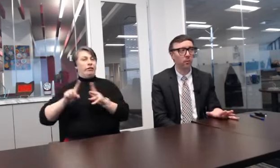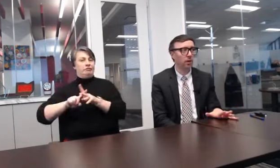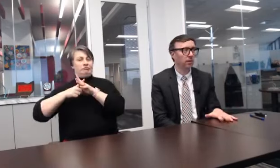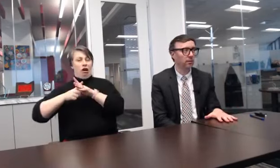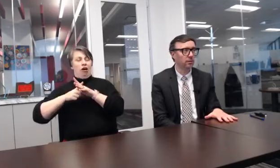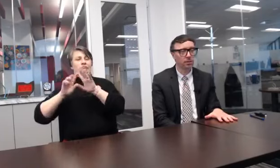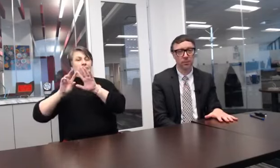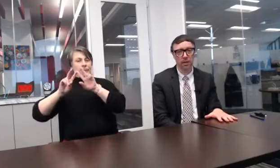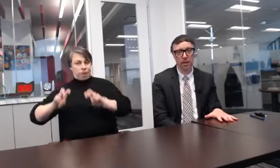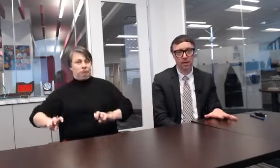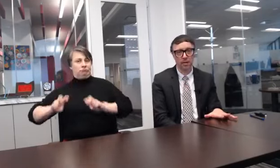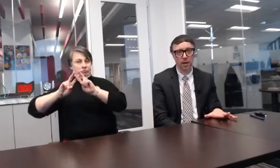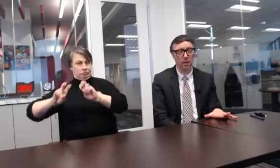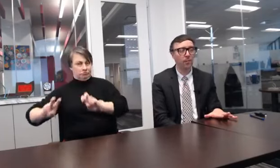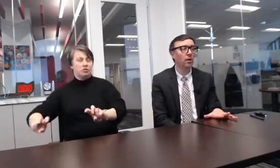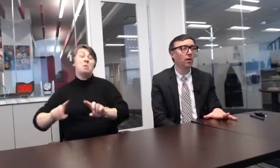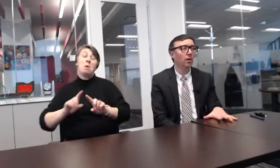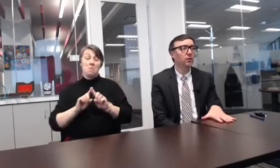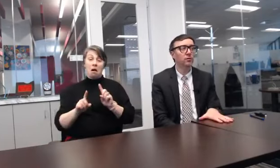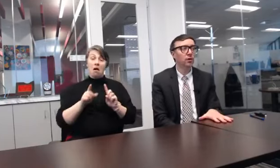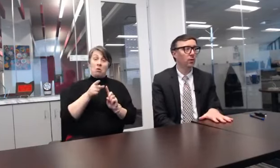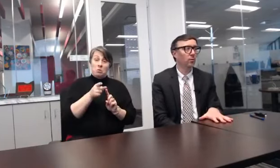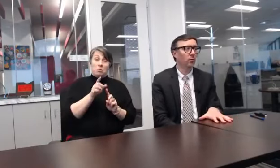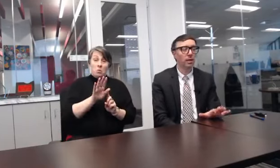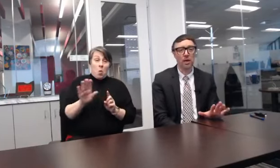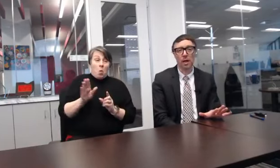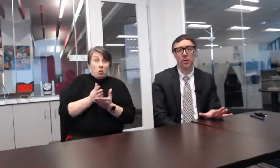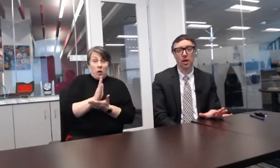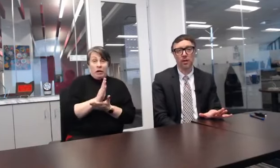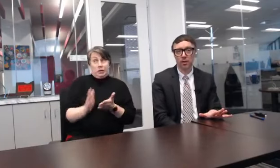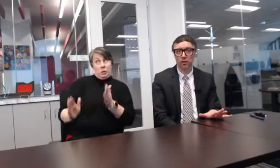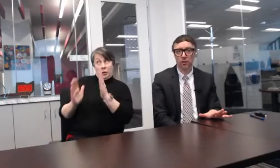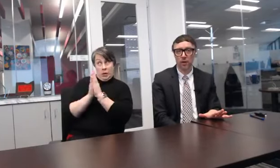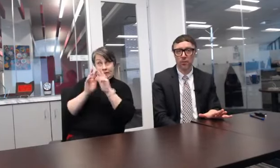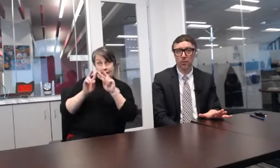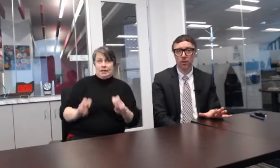a waiting list assessment at any time. So again, I would contact your County Board